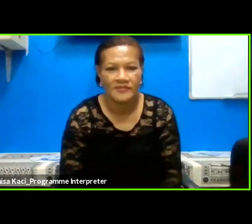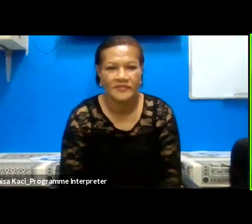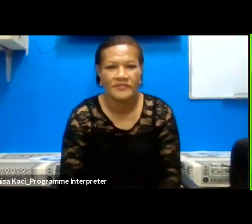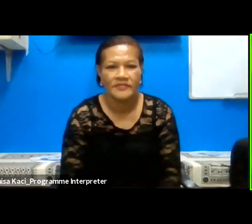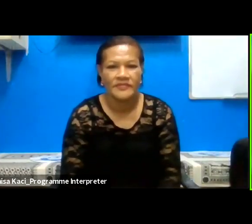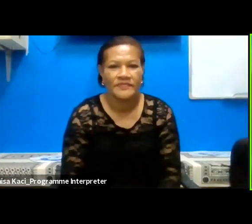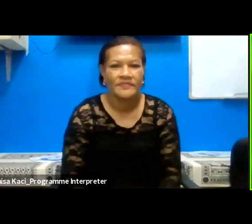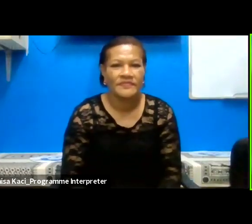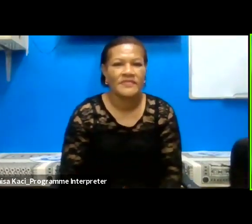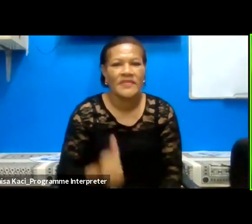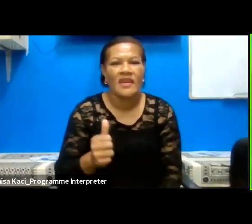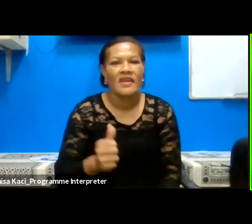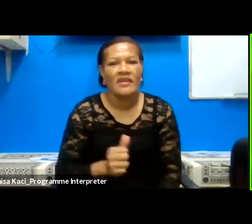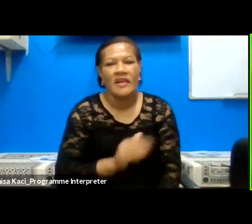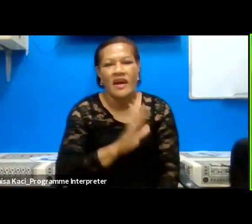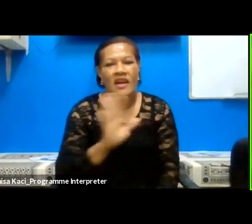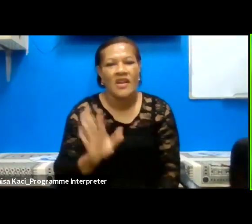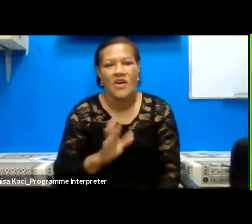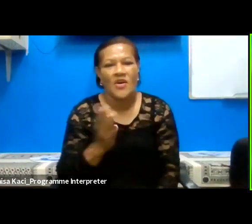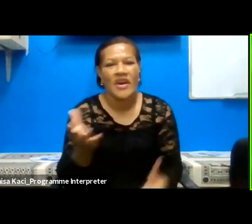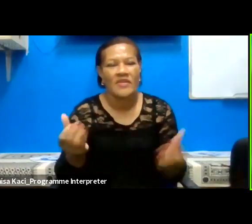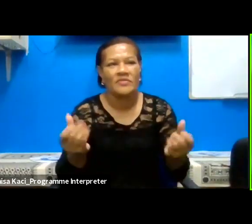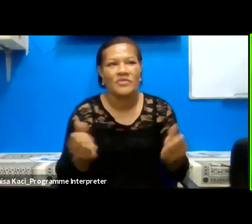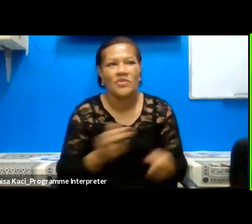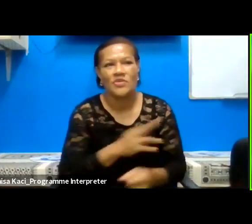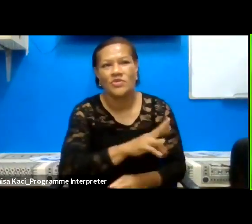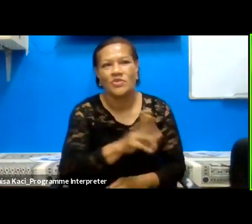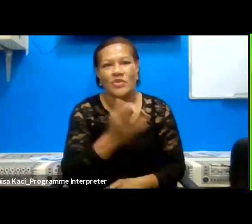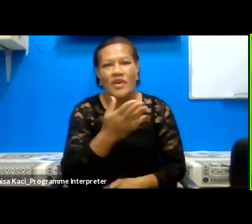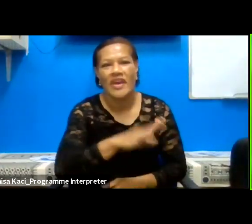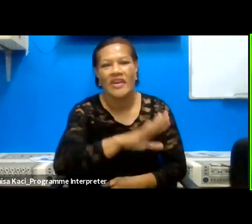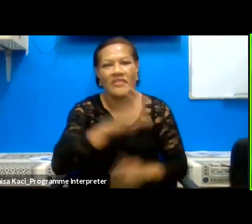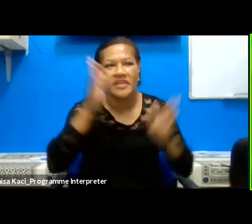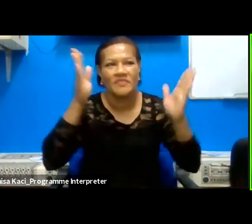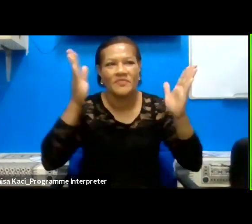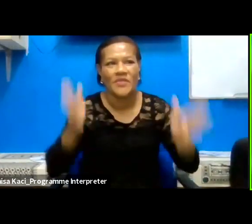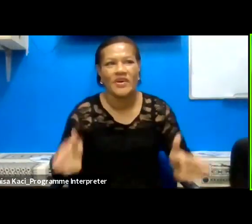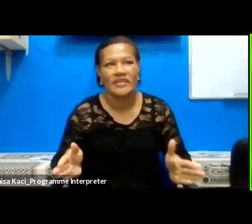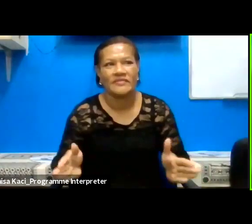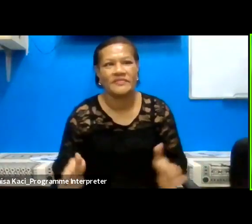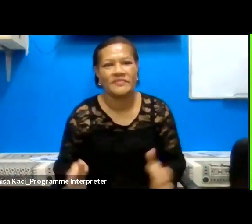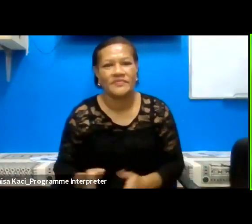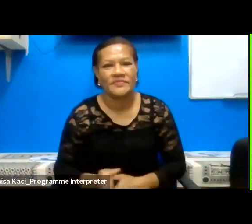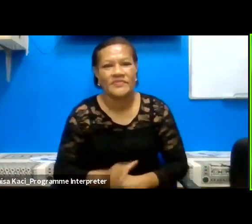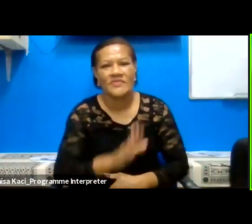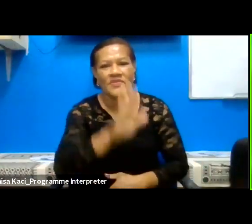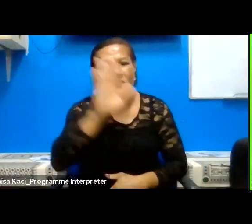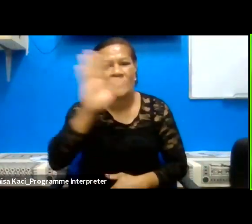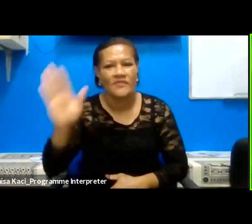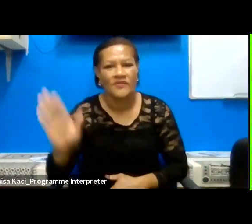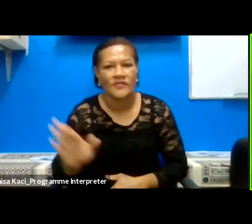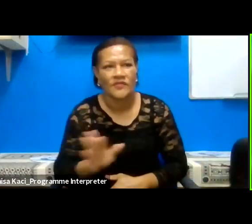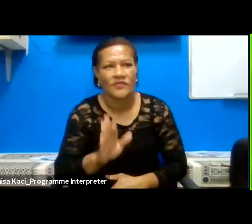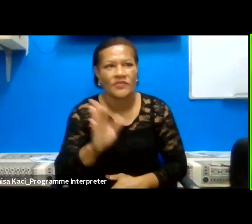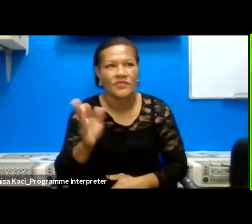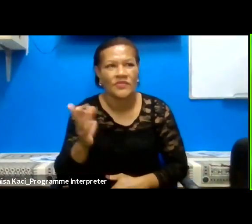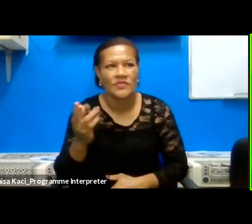here in Geneva. More still needs to be done. Sign